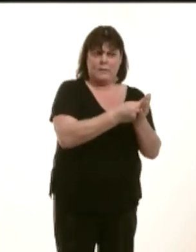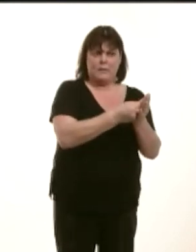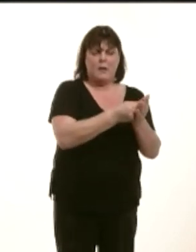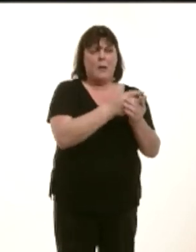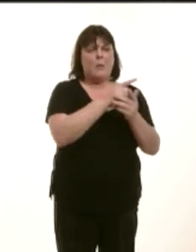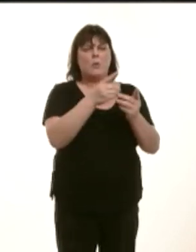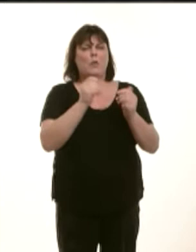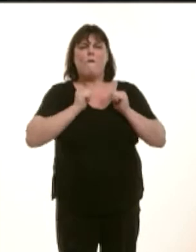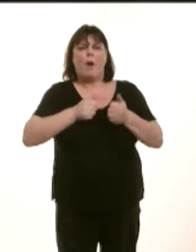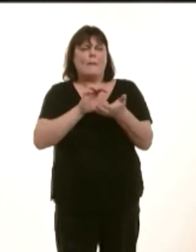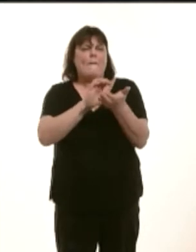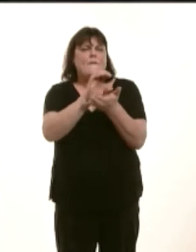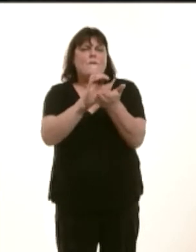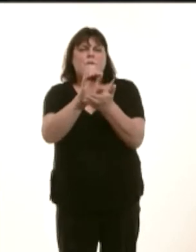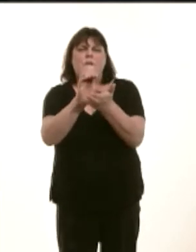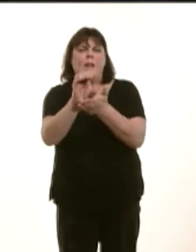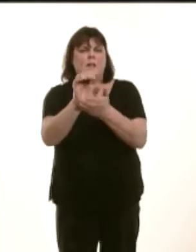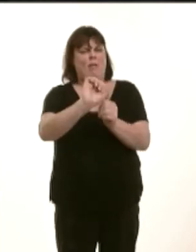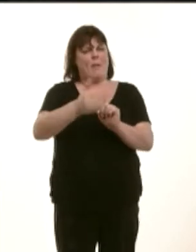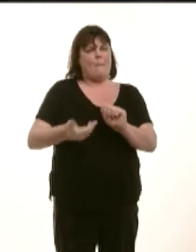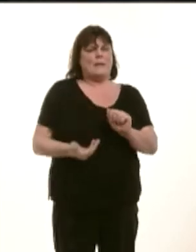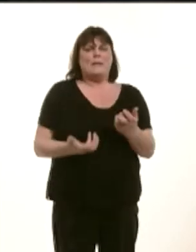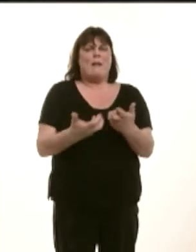in their businesses to grow them over the longer term. Clearly, they're struggling to